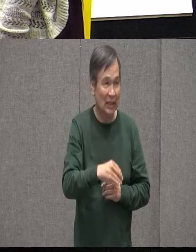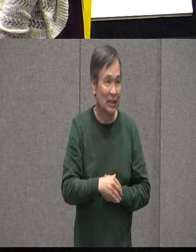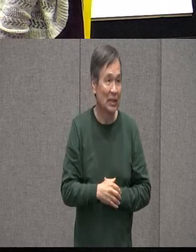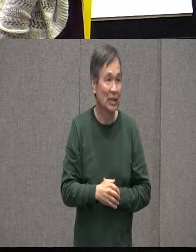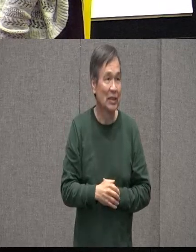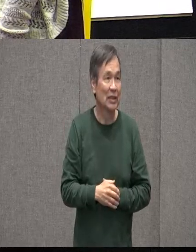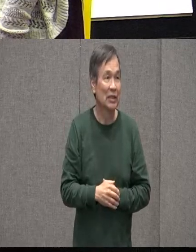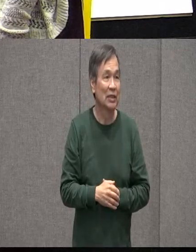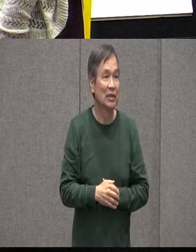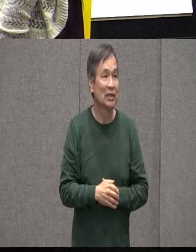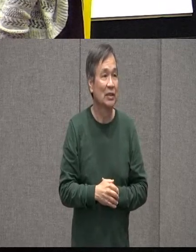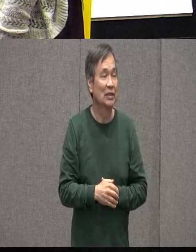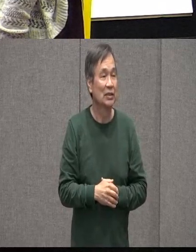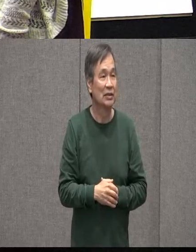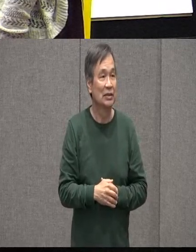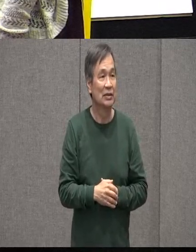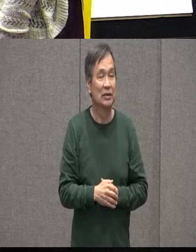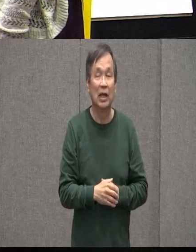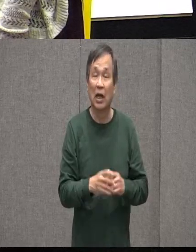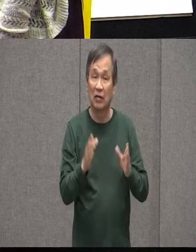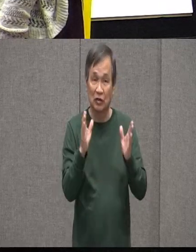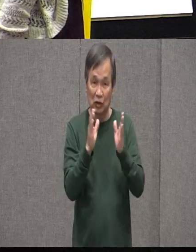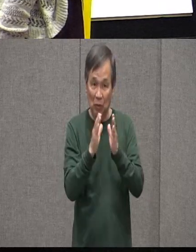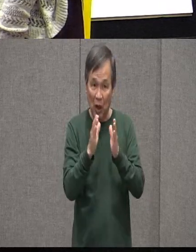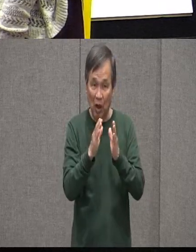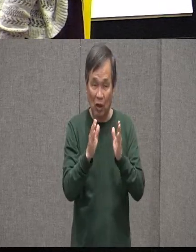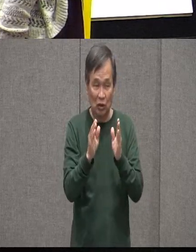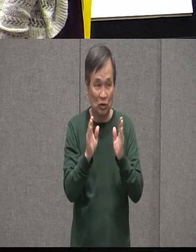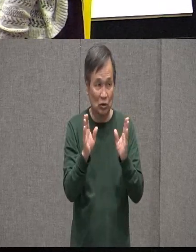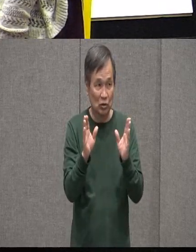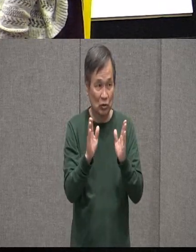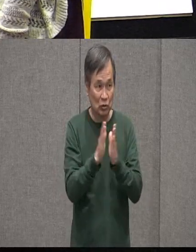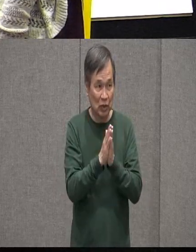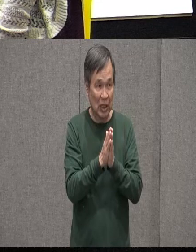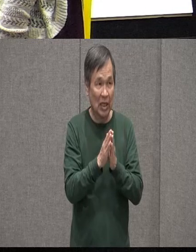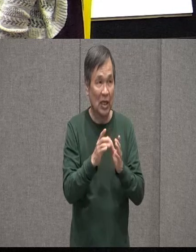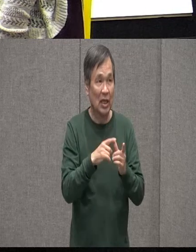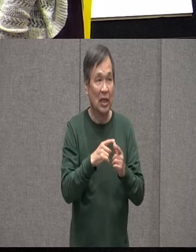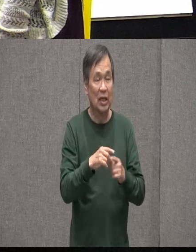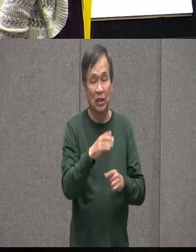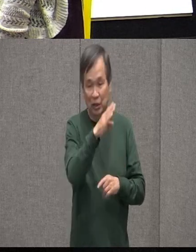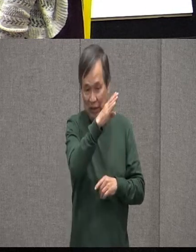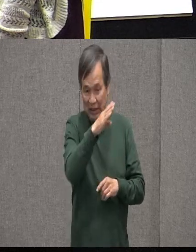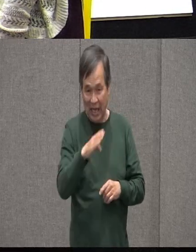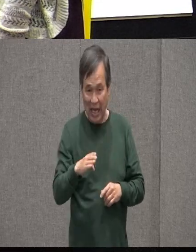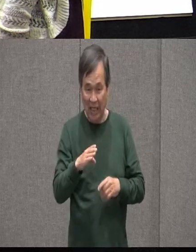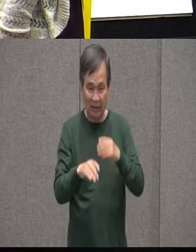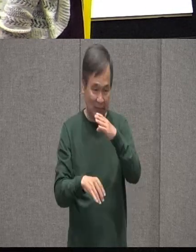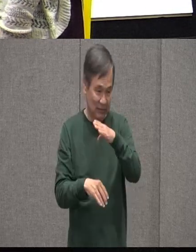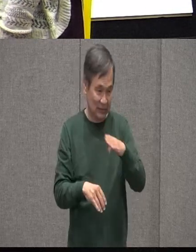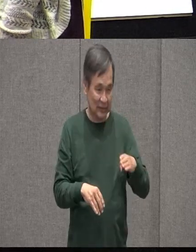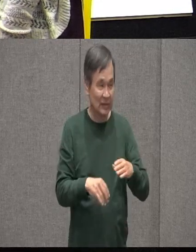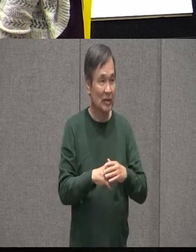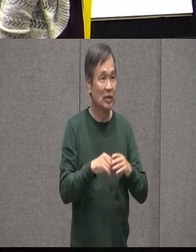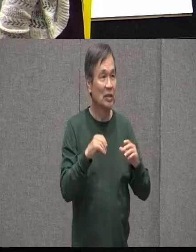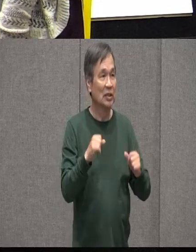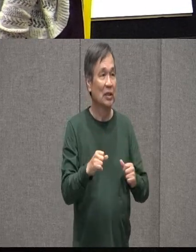If you put smaller pieces of cardboard together and print them diagonally, you can get zigzag lines.